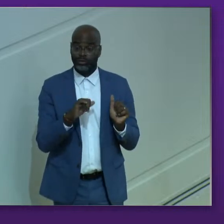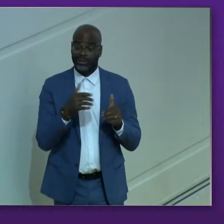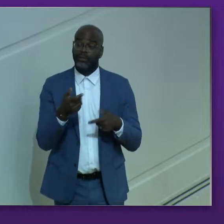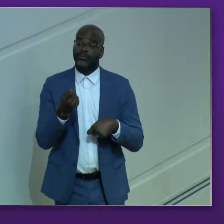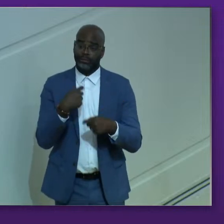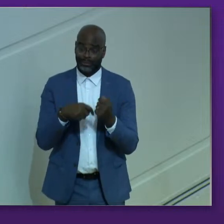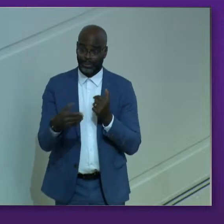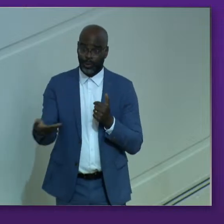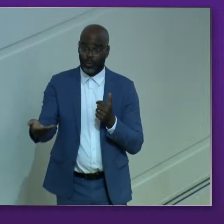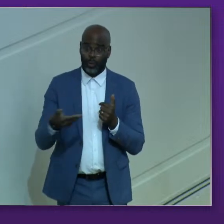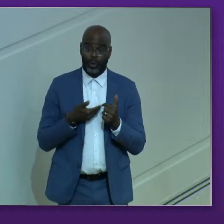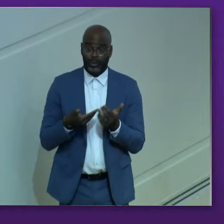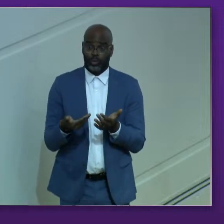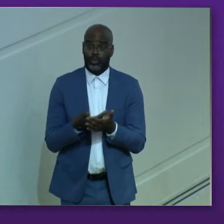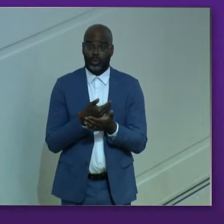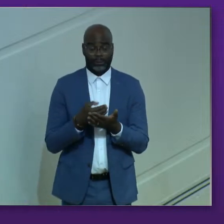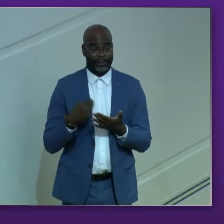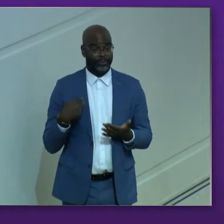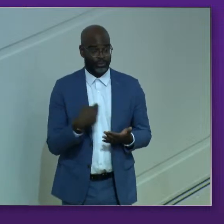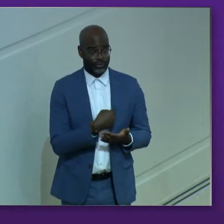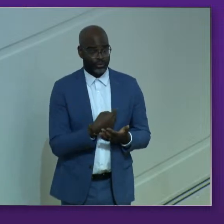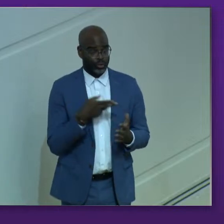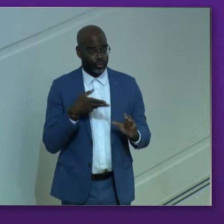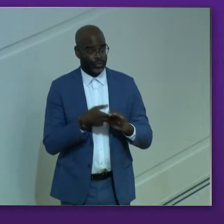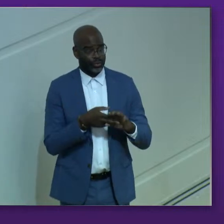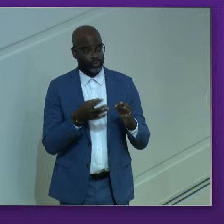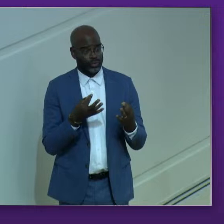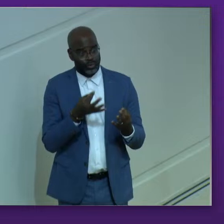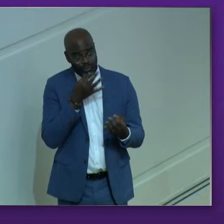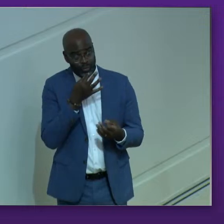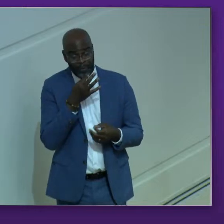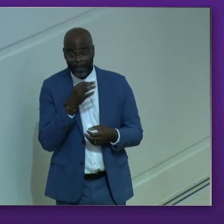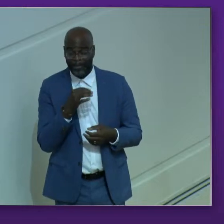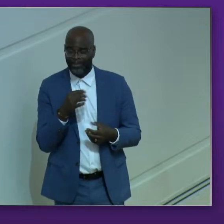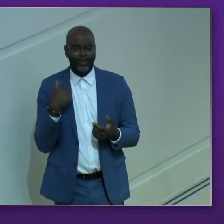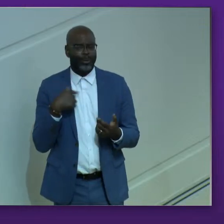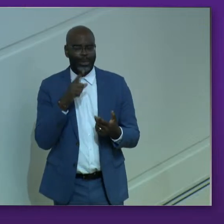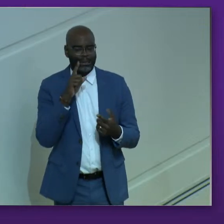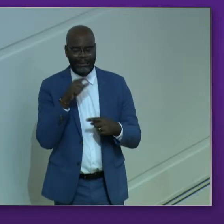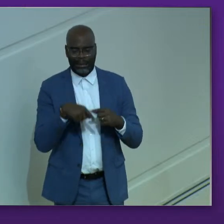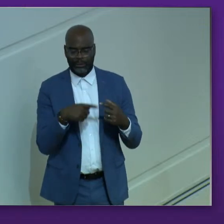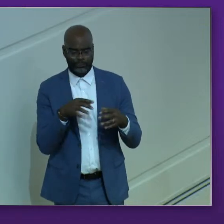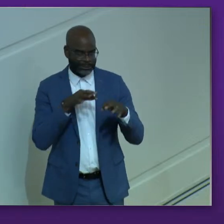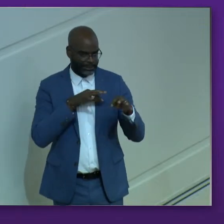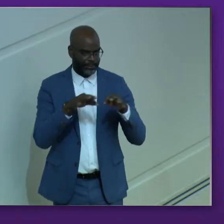OUR COLLEGE ENVIRONMENT. I WANT TO THANK YOU FOR 23/24 OUTGOING GOVERNANCE COUNCIL AND